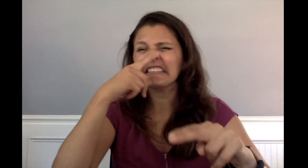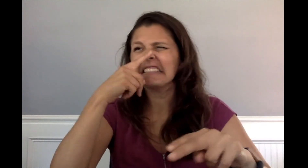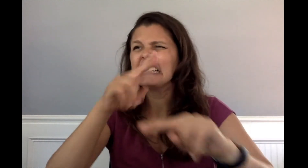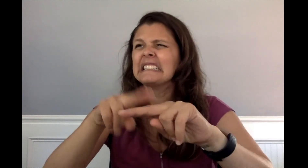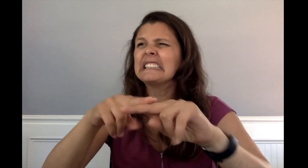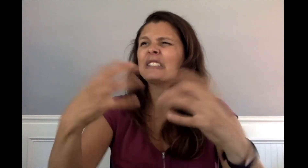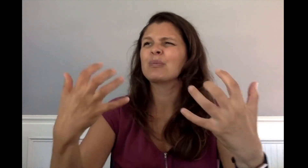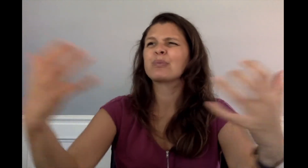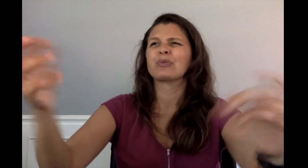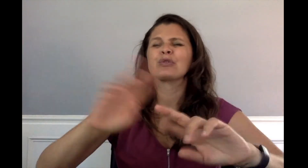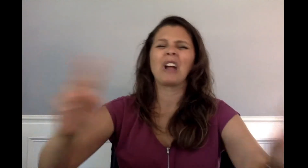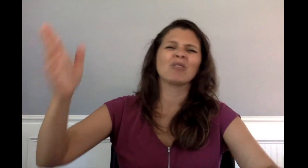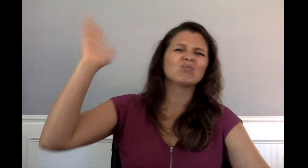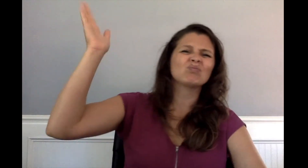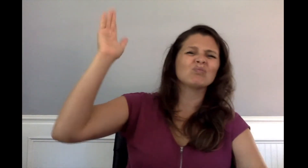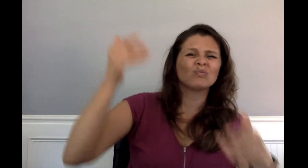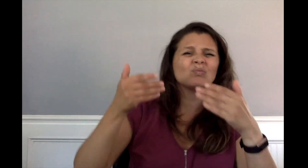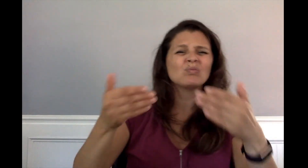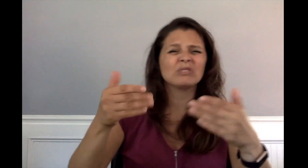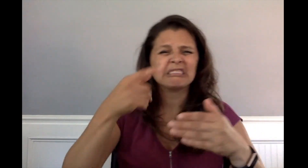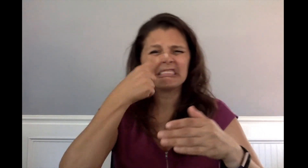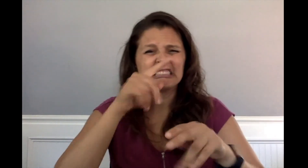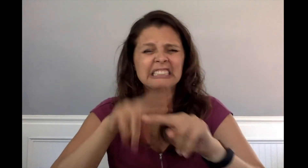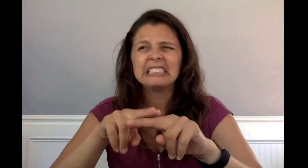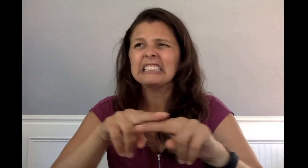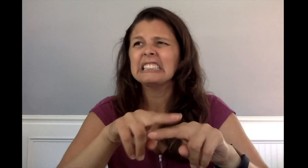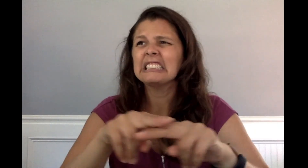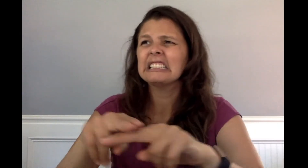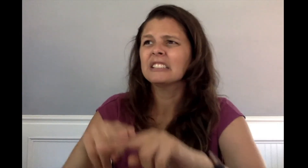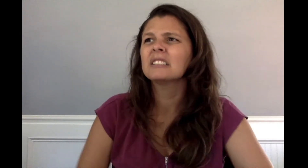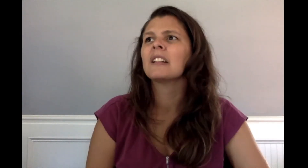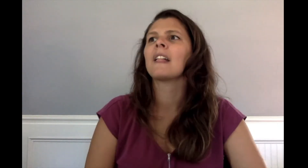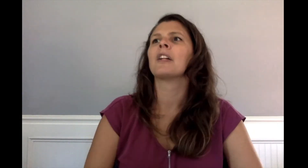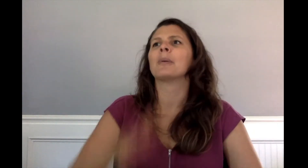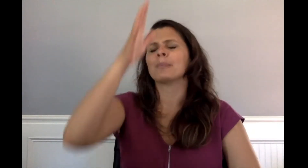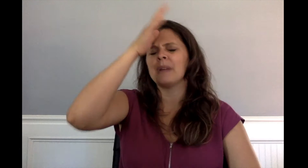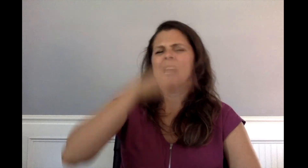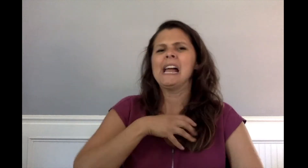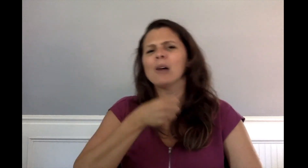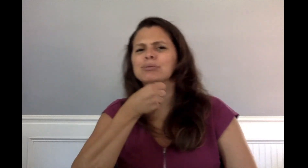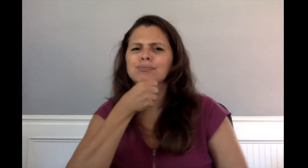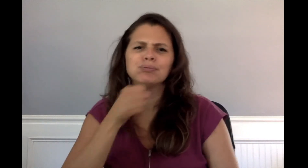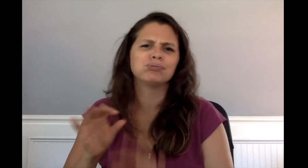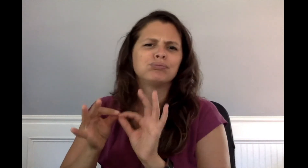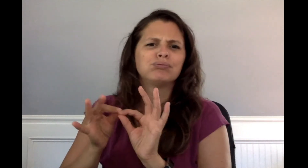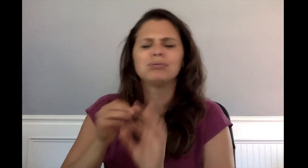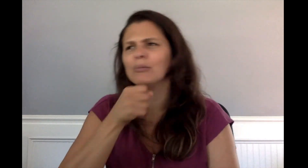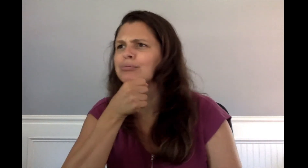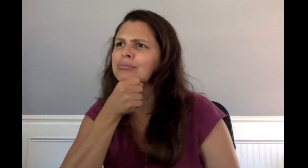"Can everyone please find a seat? We're about to begin." As Grandpa signed, a man spoke into a microphone,